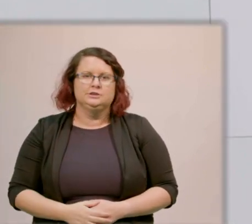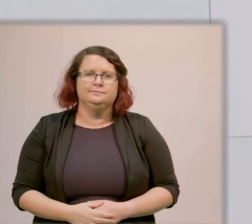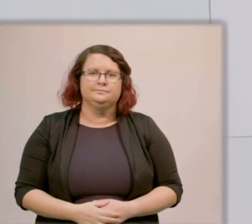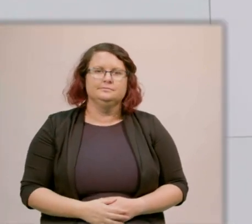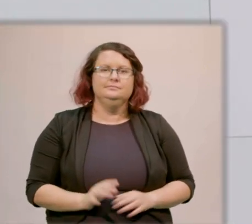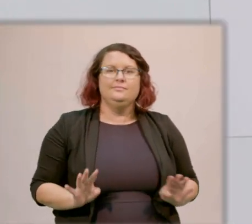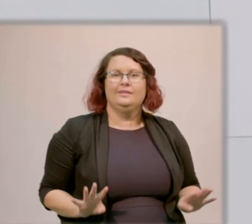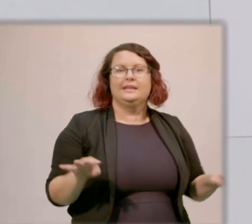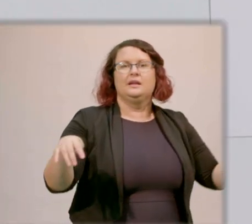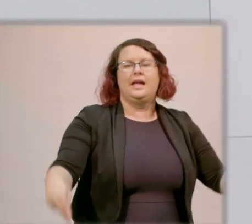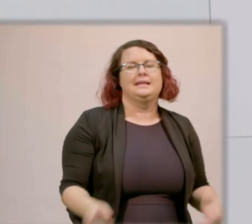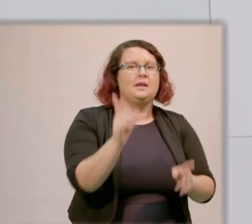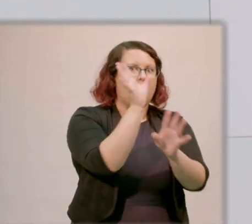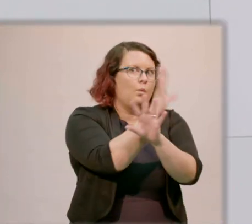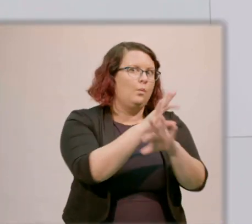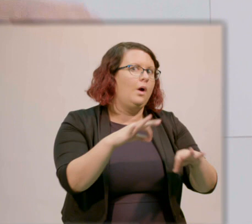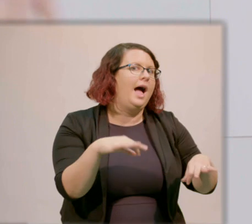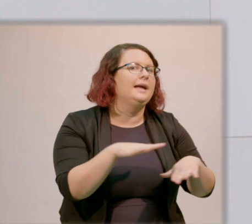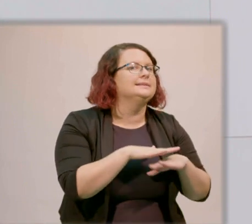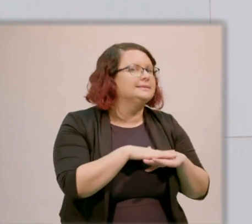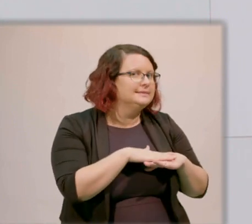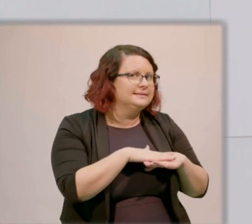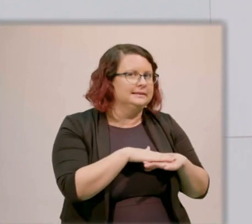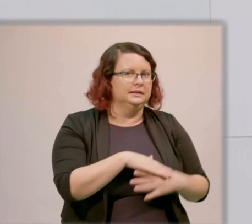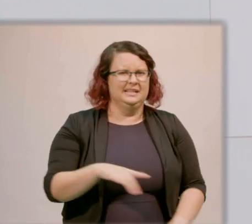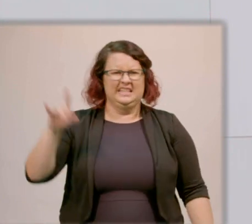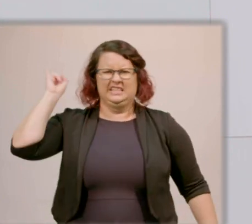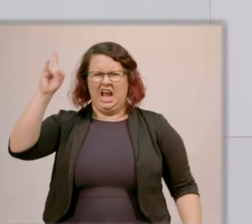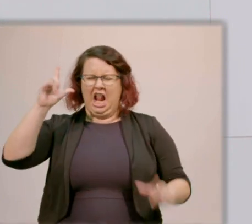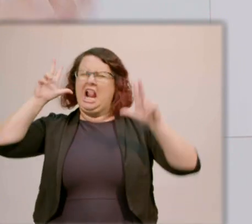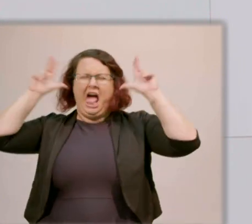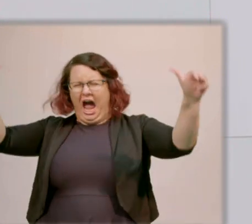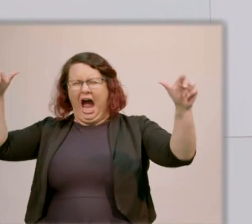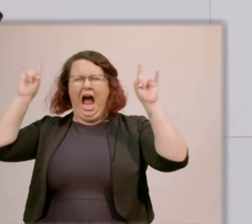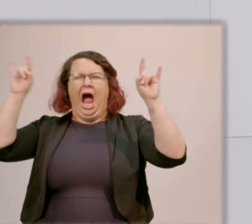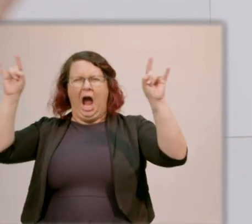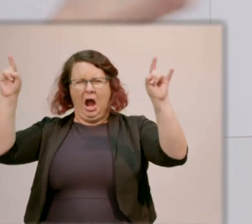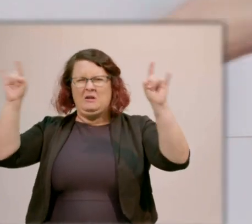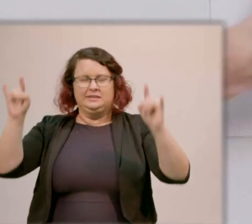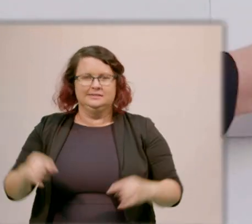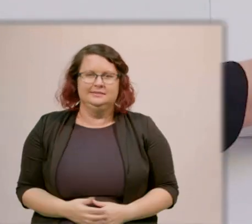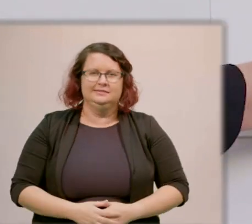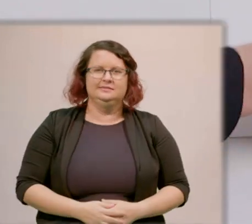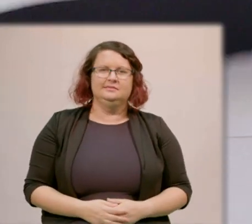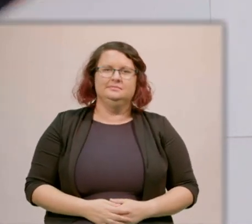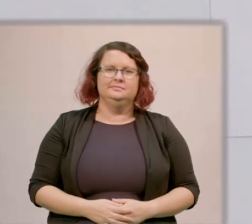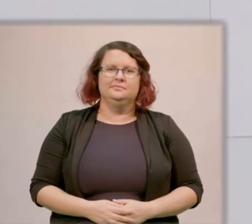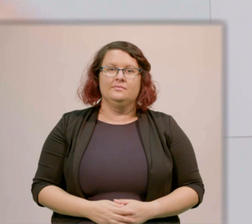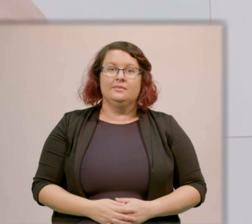Cinderella is quiet. Cinders Rox is LOUD! [giggles]